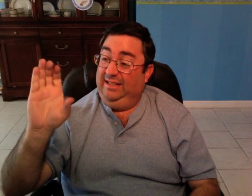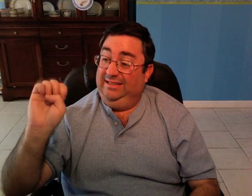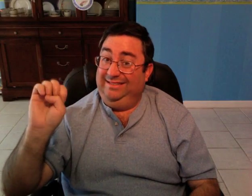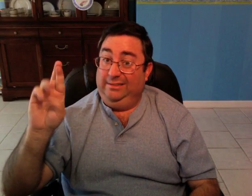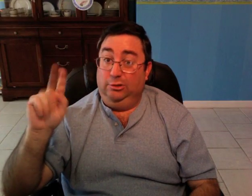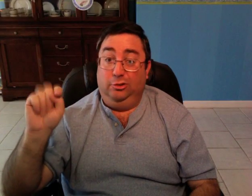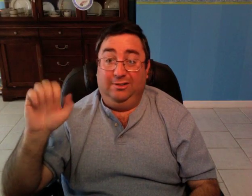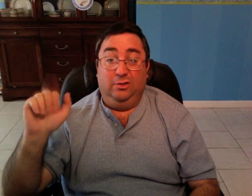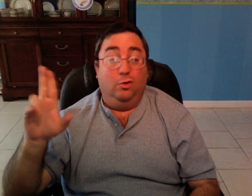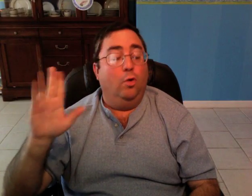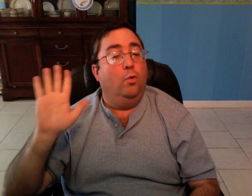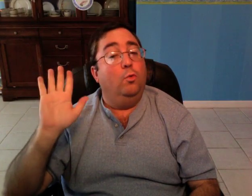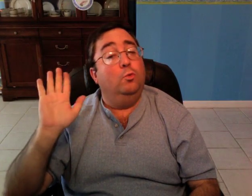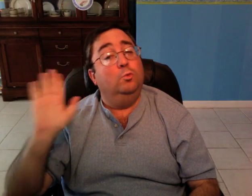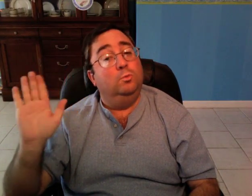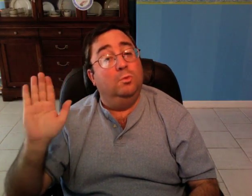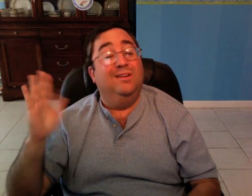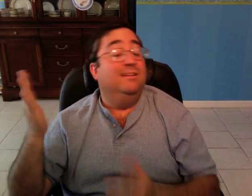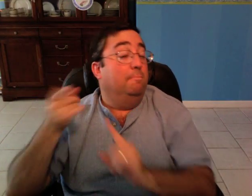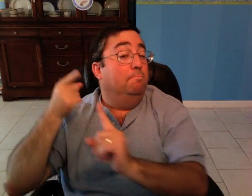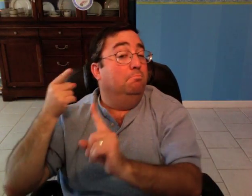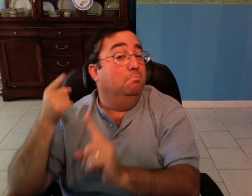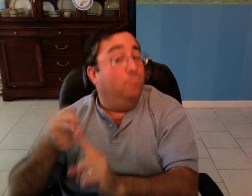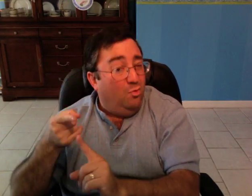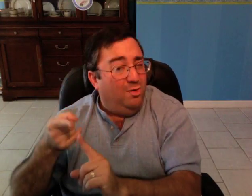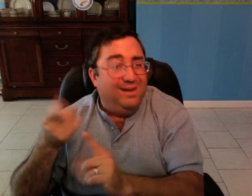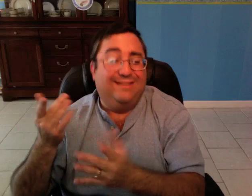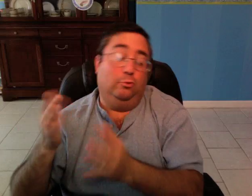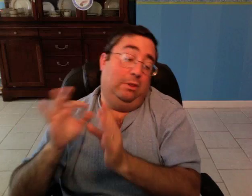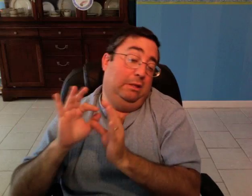DeCerteau's point is that